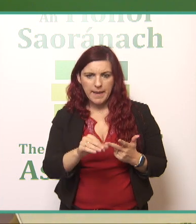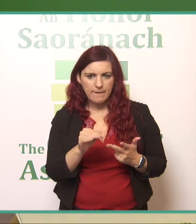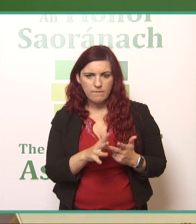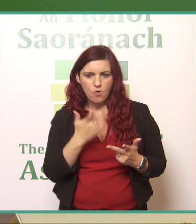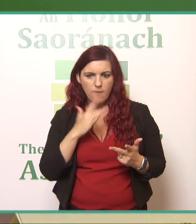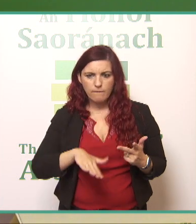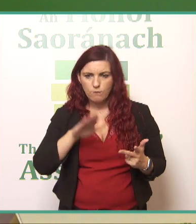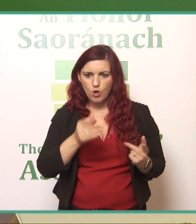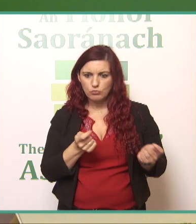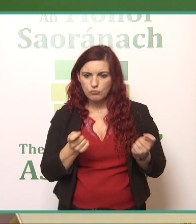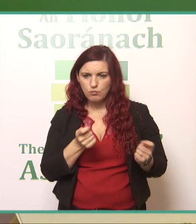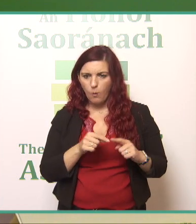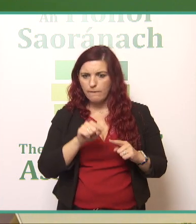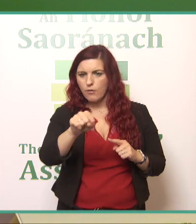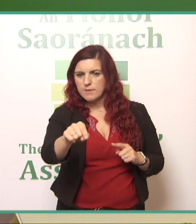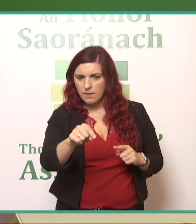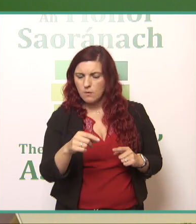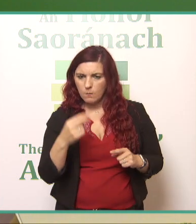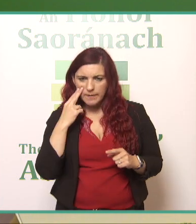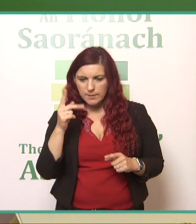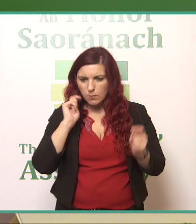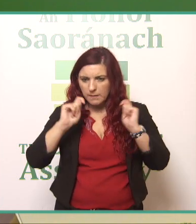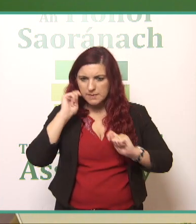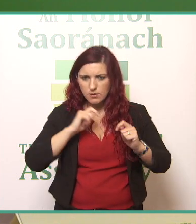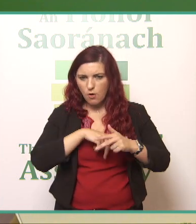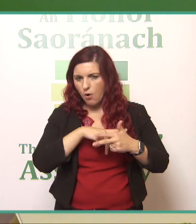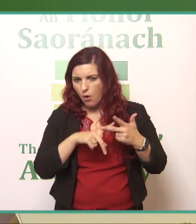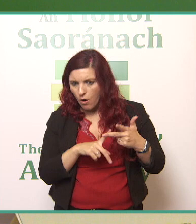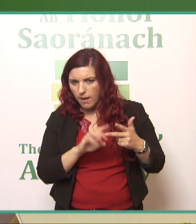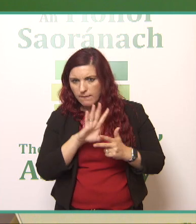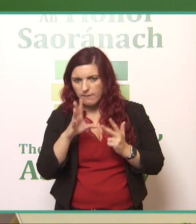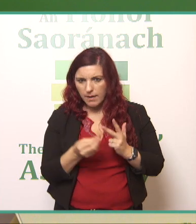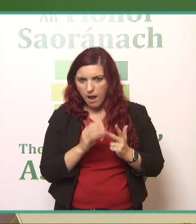control further Downstream so we need to look at you know all of the costs that we're offsetting